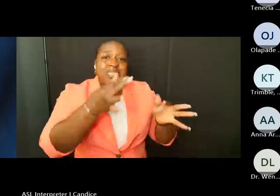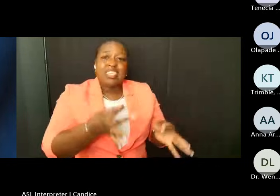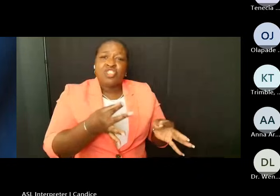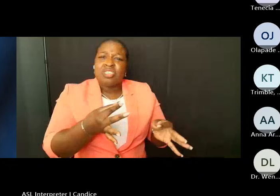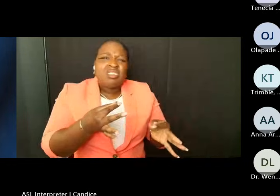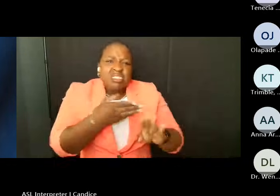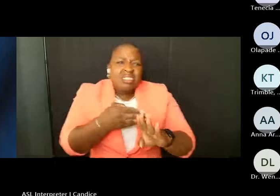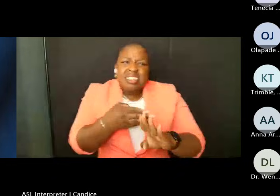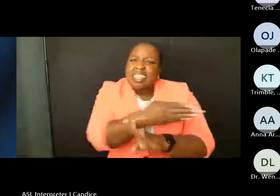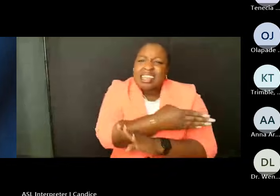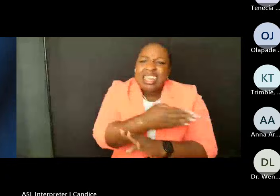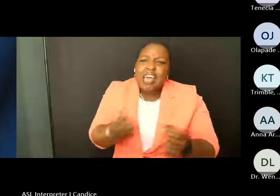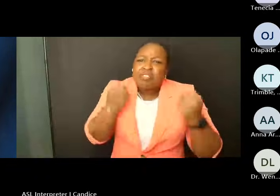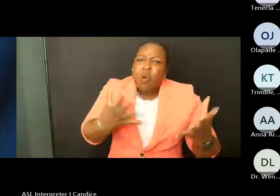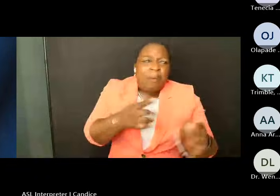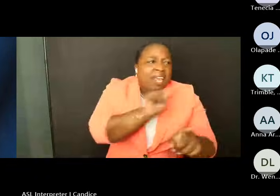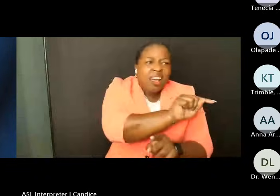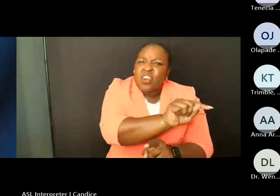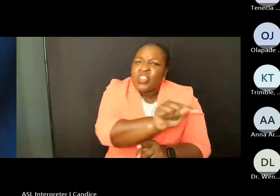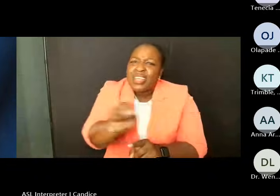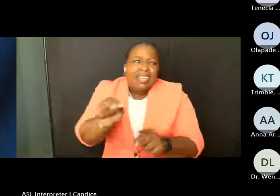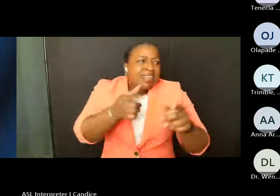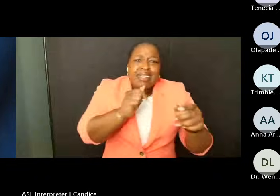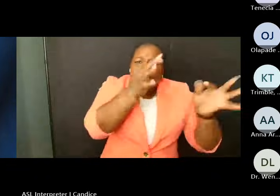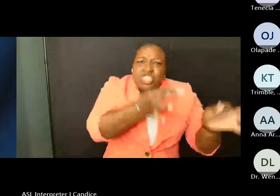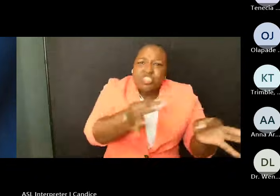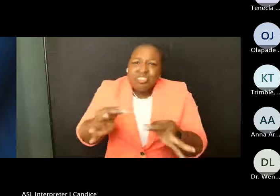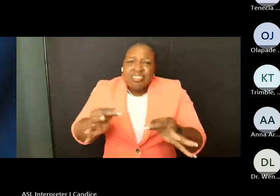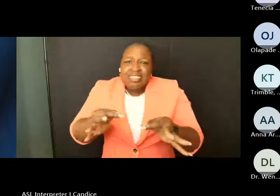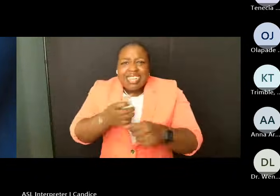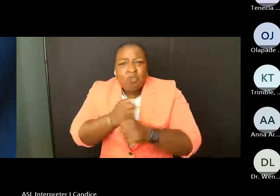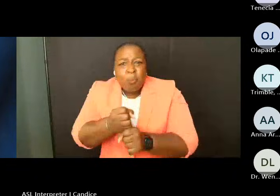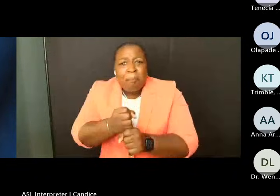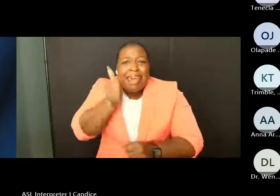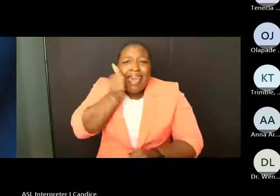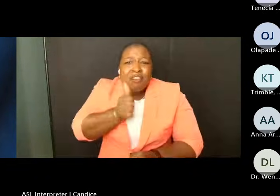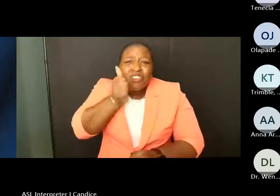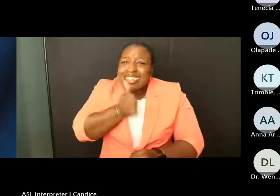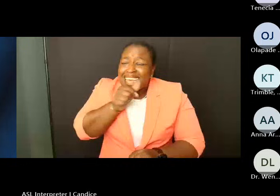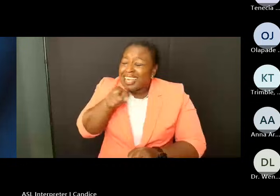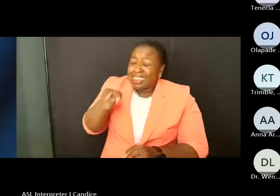it's a fascinating conversation. It's one conversation that I would recommend for